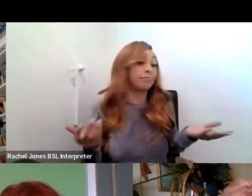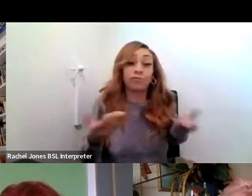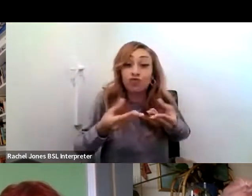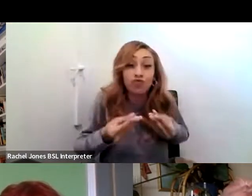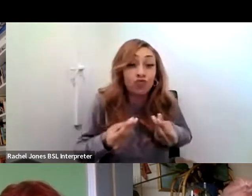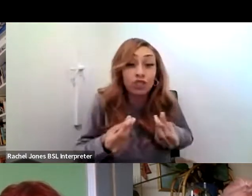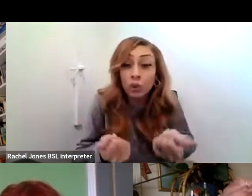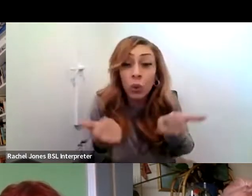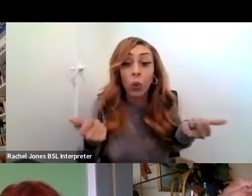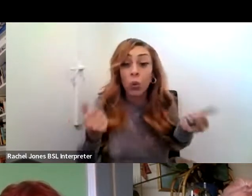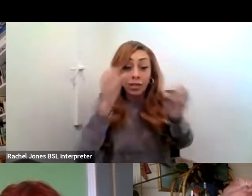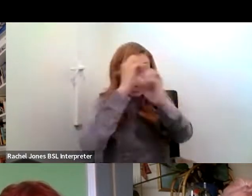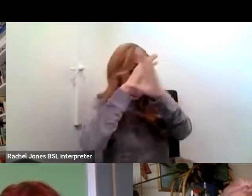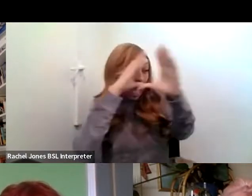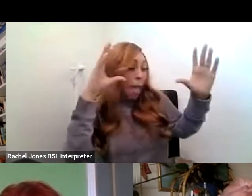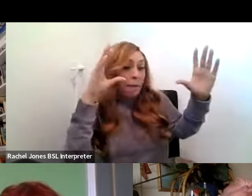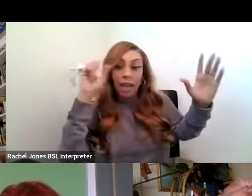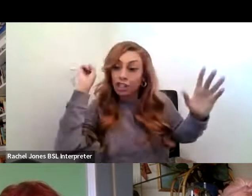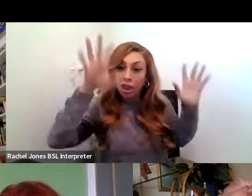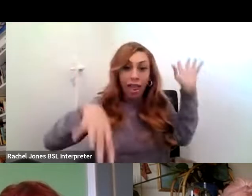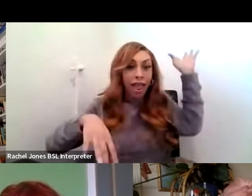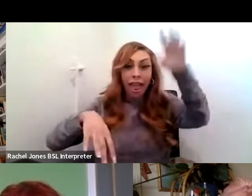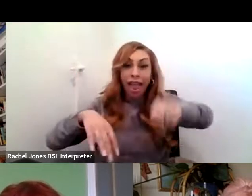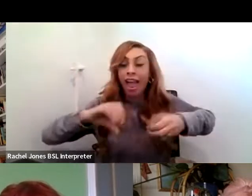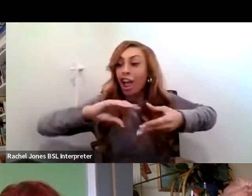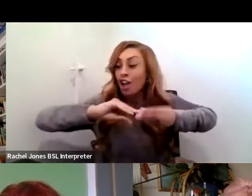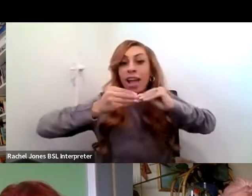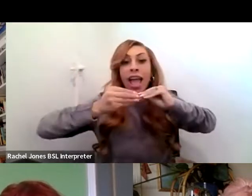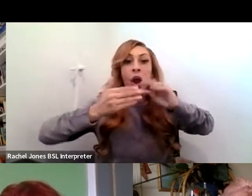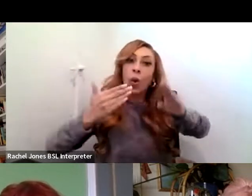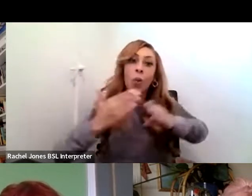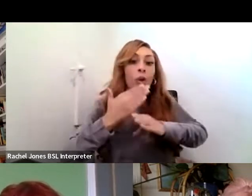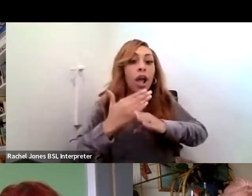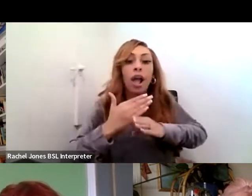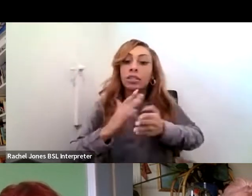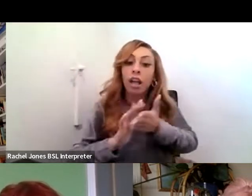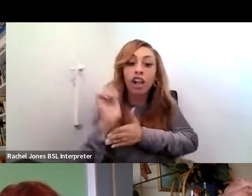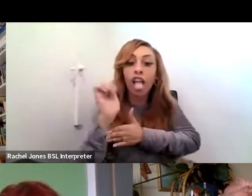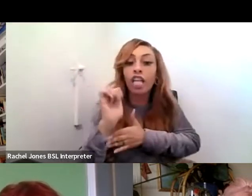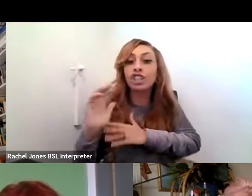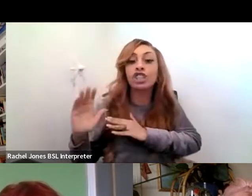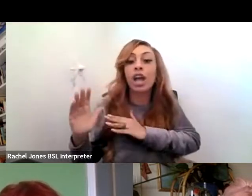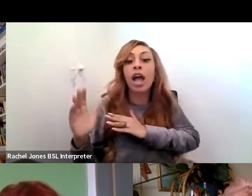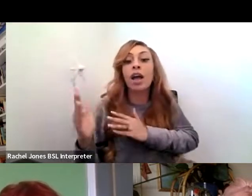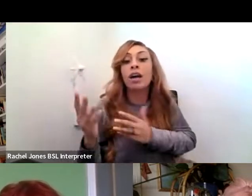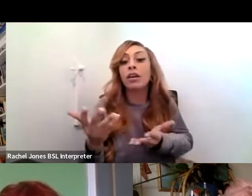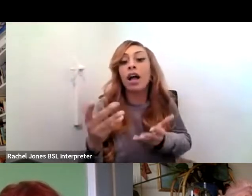and all its imagination, to create all this work and provide culture for everybody in lockdown, and being at home, and then all of a sudden it was like,